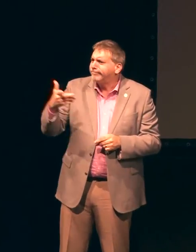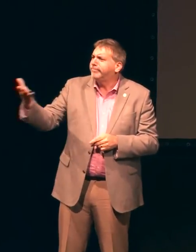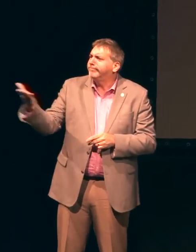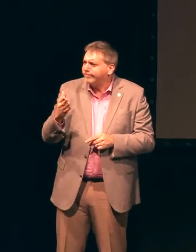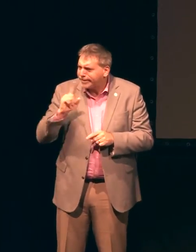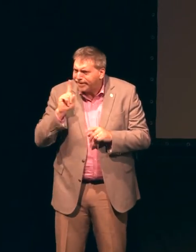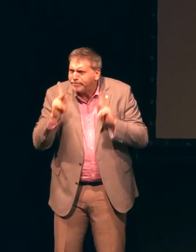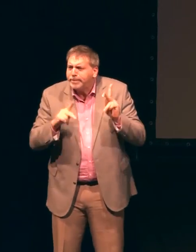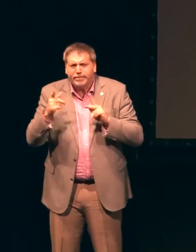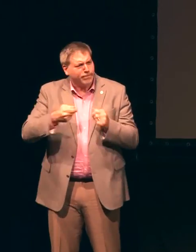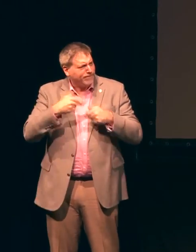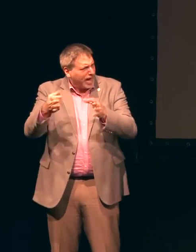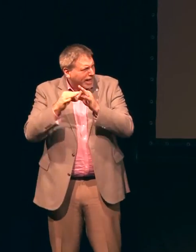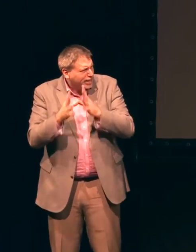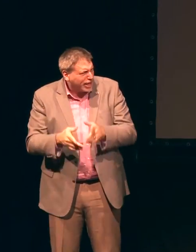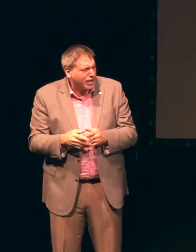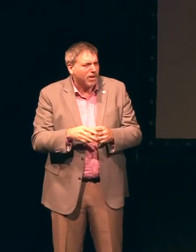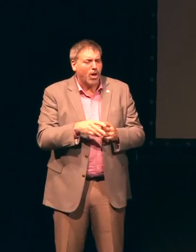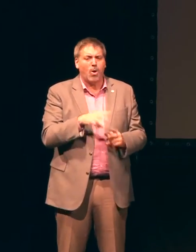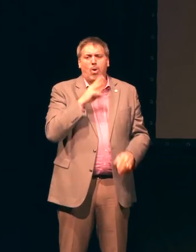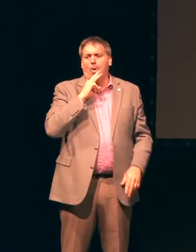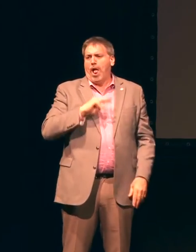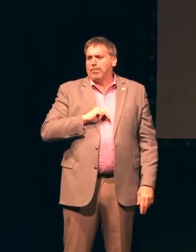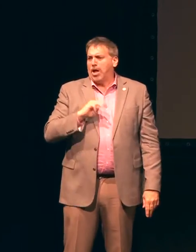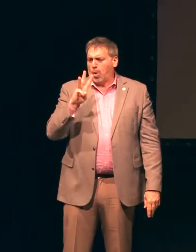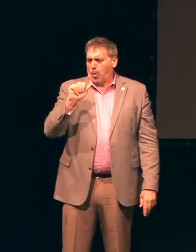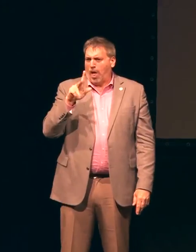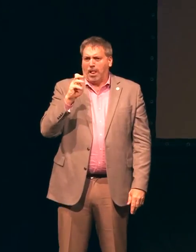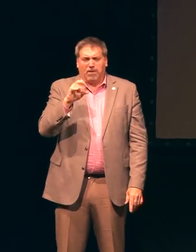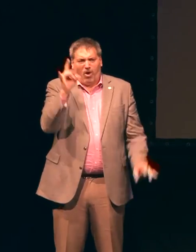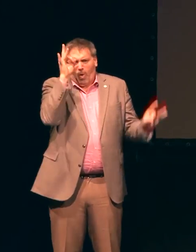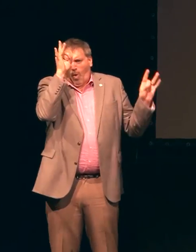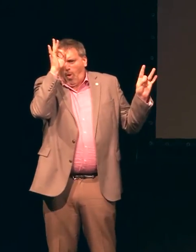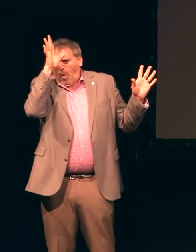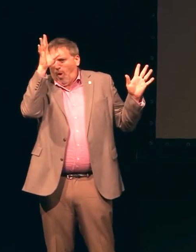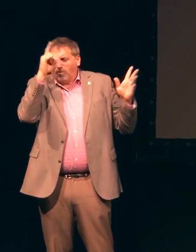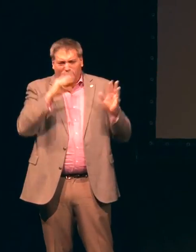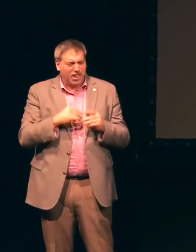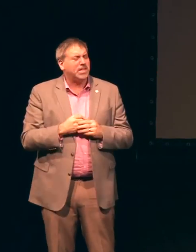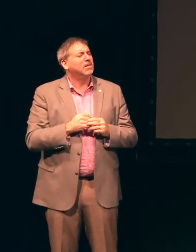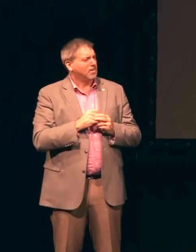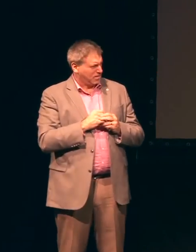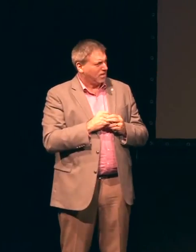terrific, too, they hire deaf people and hire interpreters. But wall mart, they're awful.